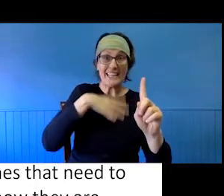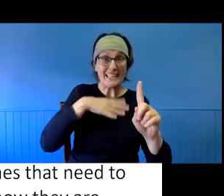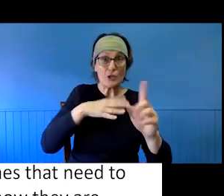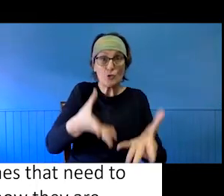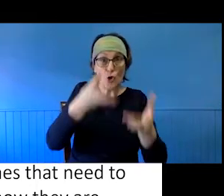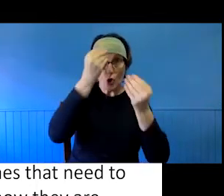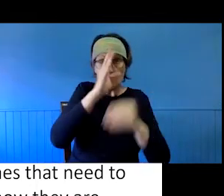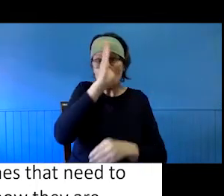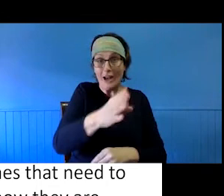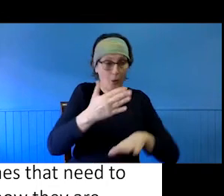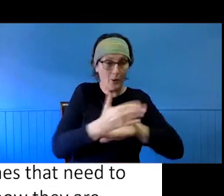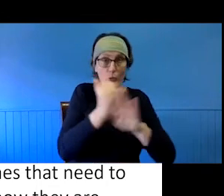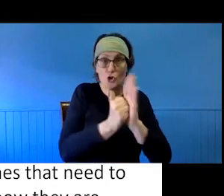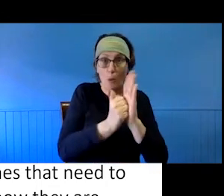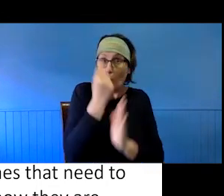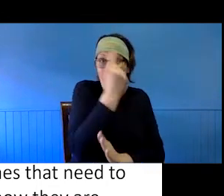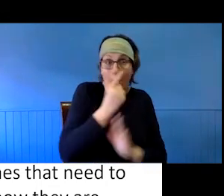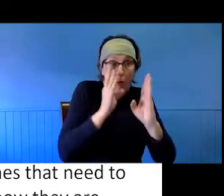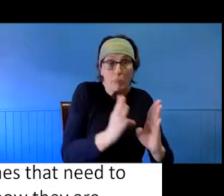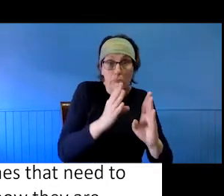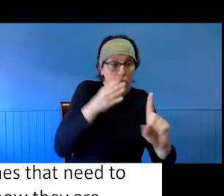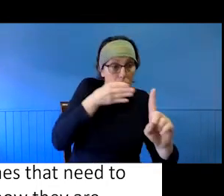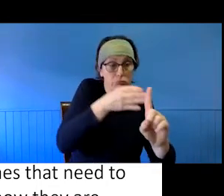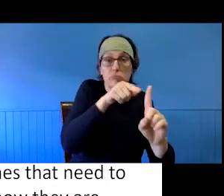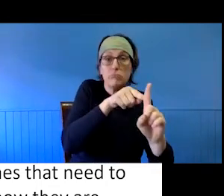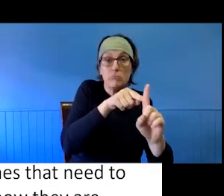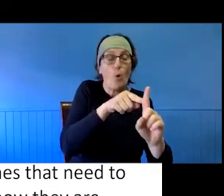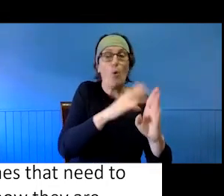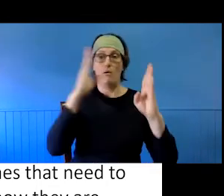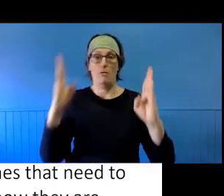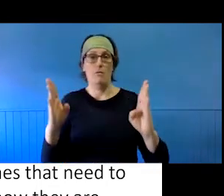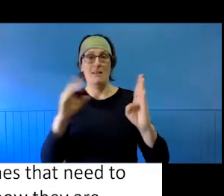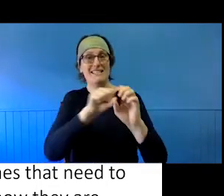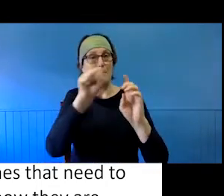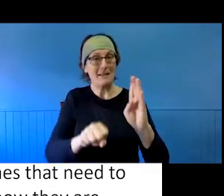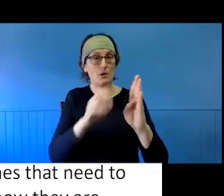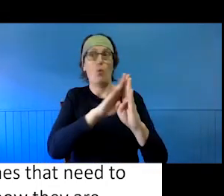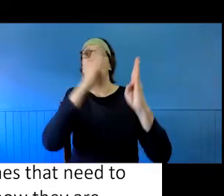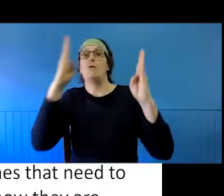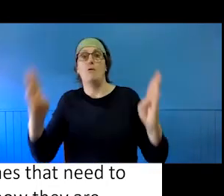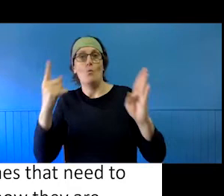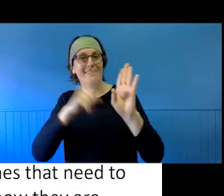might only be an hour-long, or is it a semester or year-long class?" The